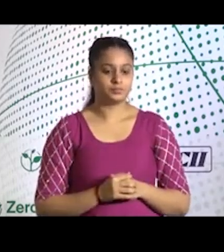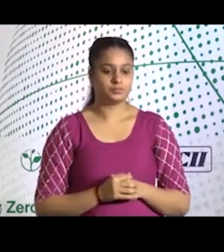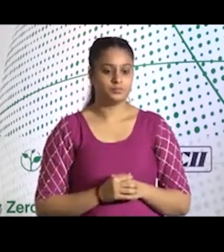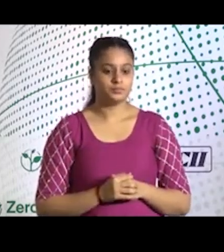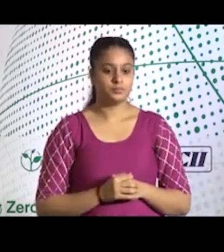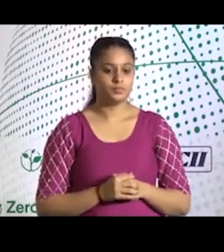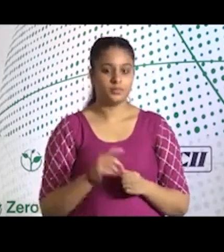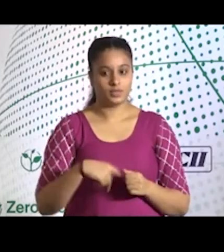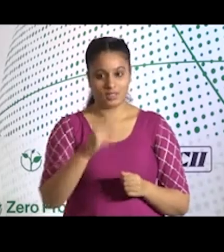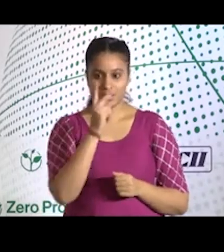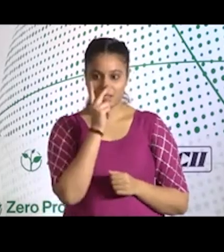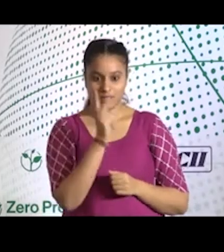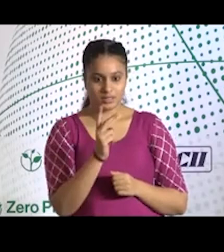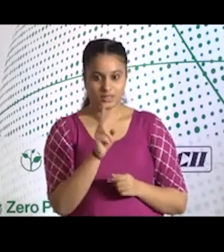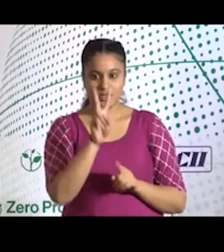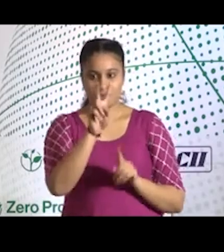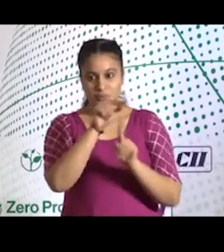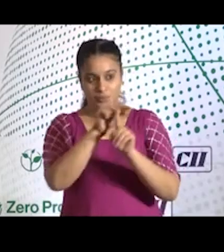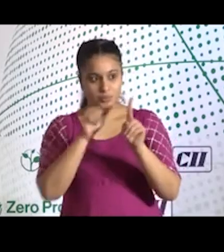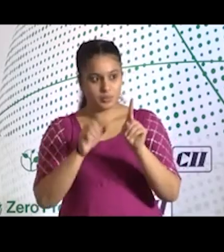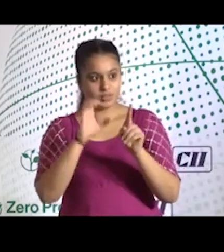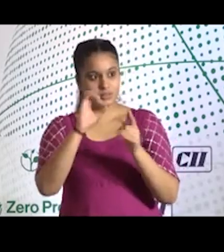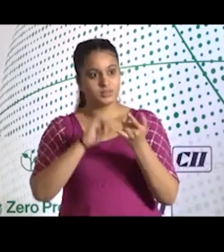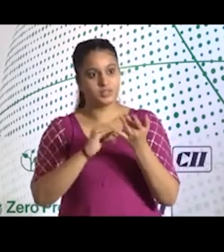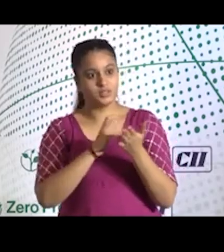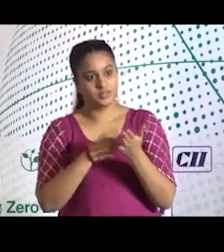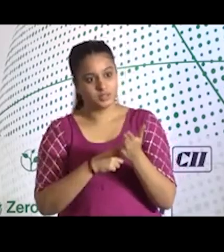I see that a 2% CSR mandate,